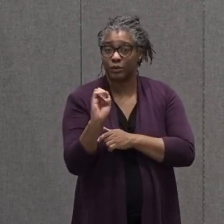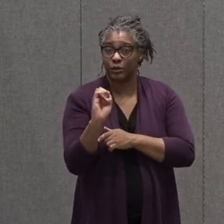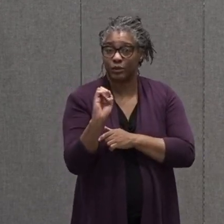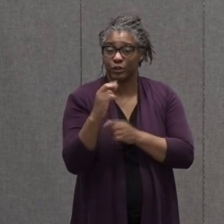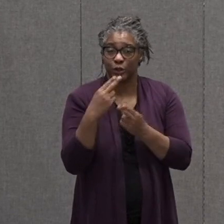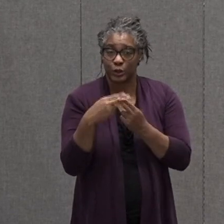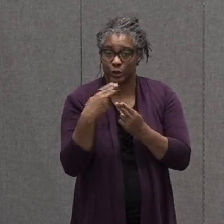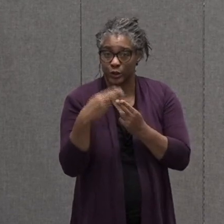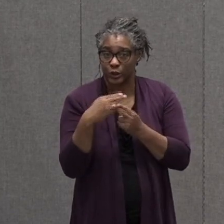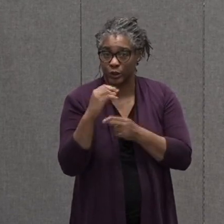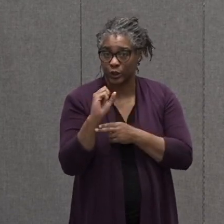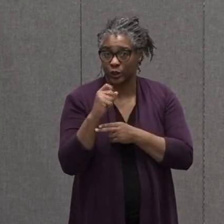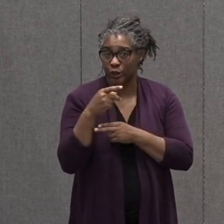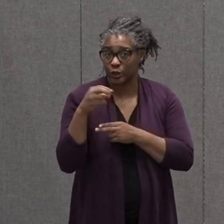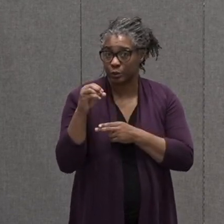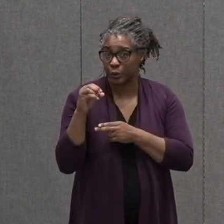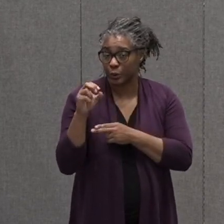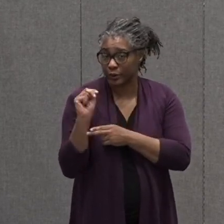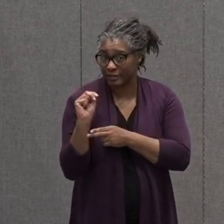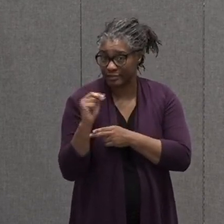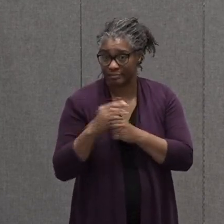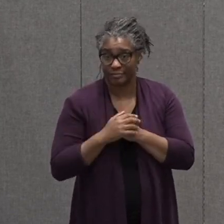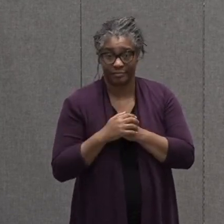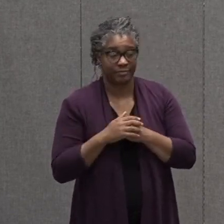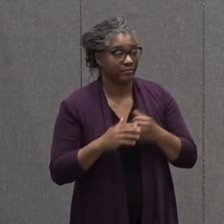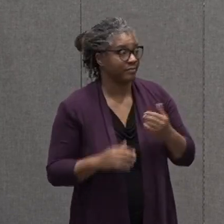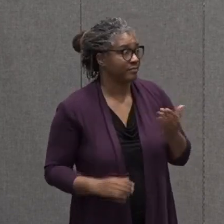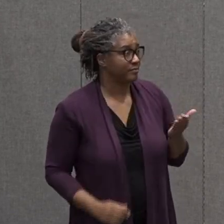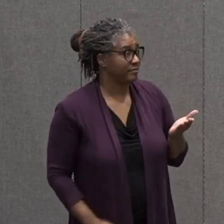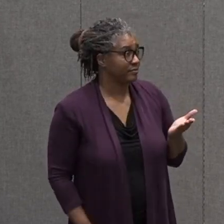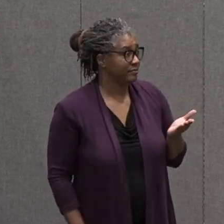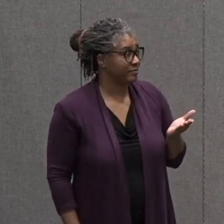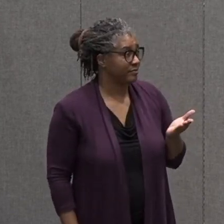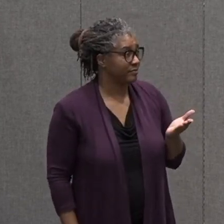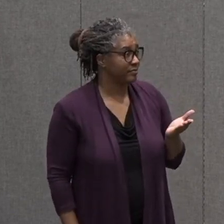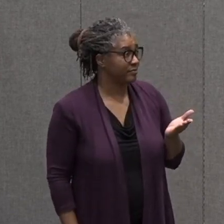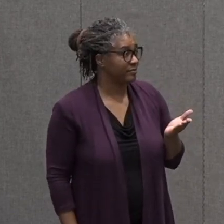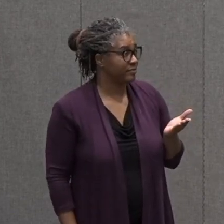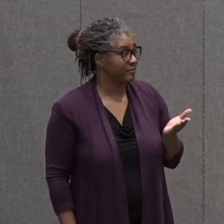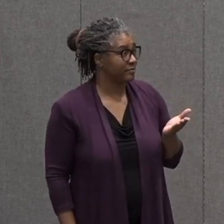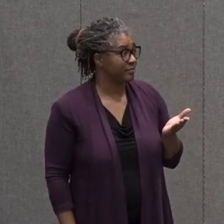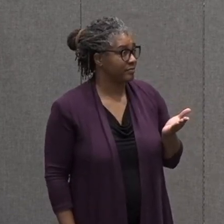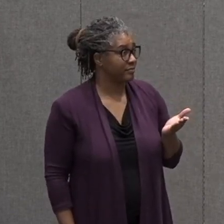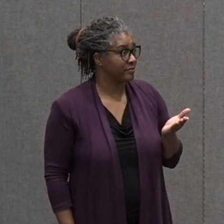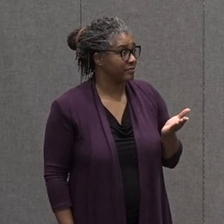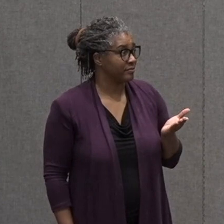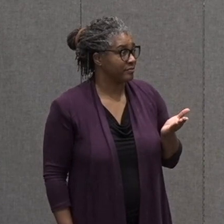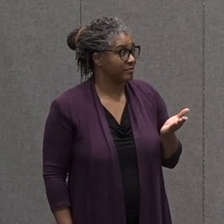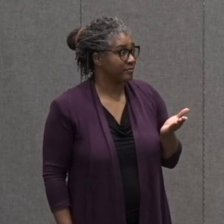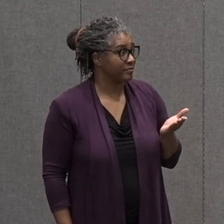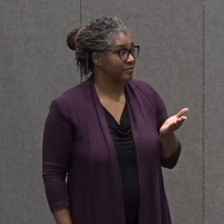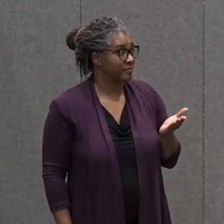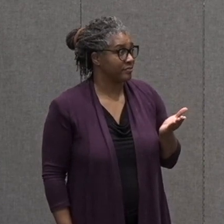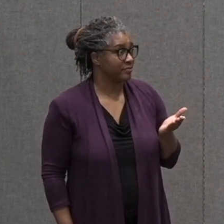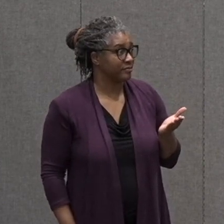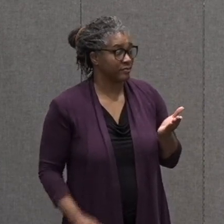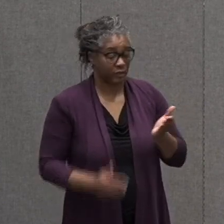And I'm going to put the tablespoon of peanut butter, into this little mixing bowl that I have here.